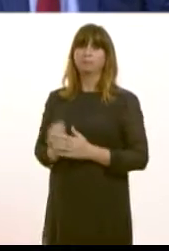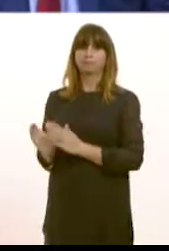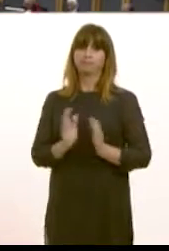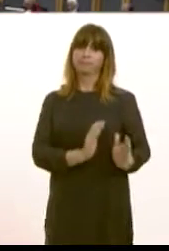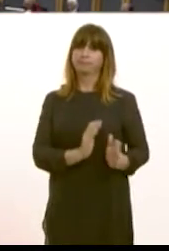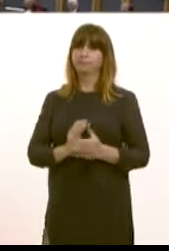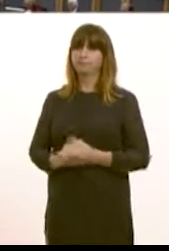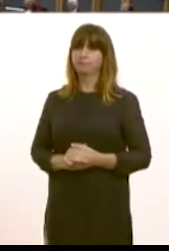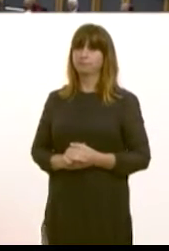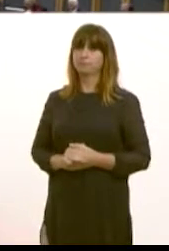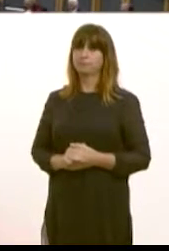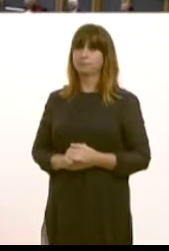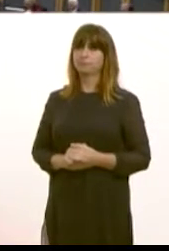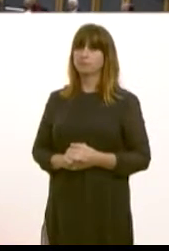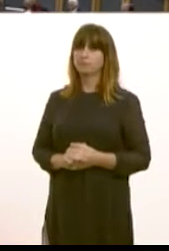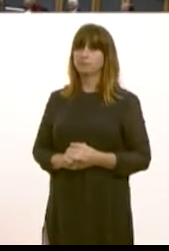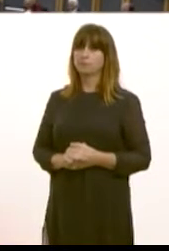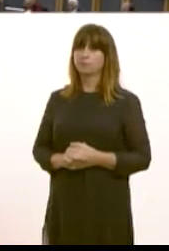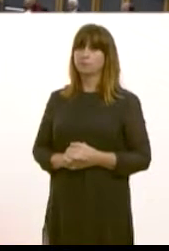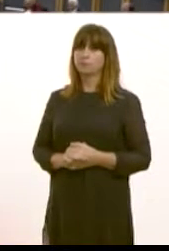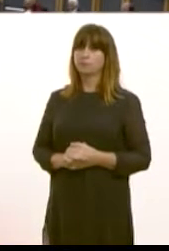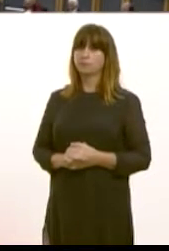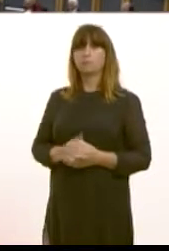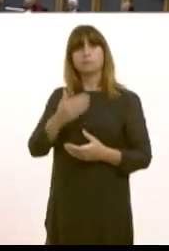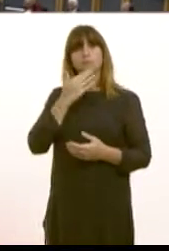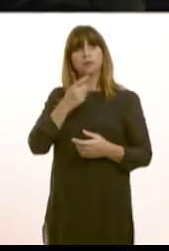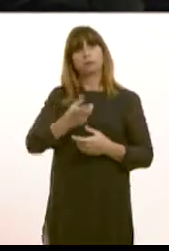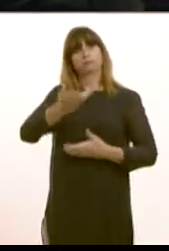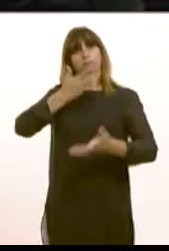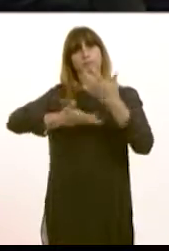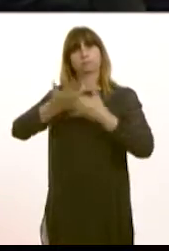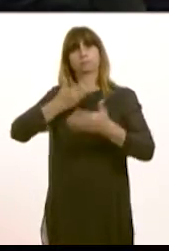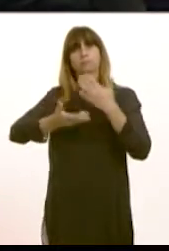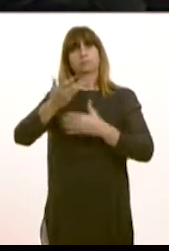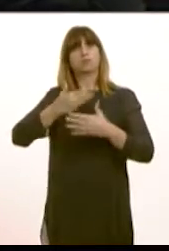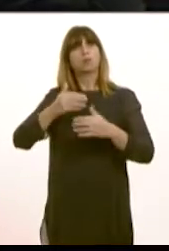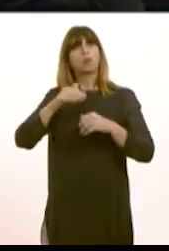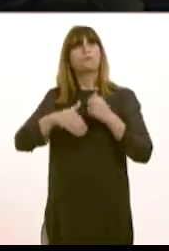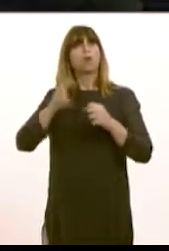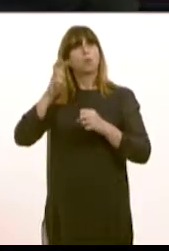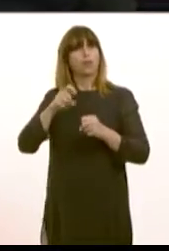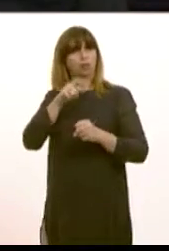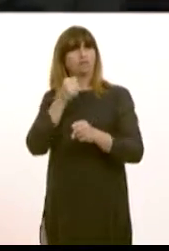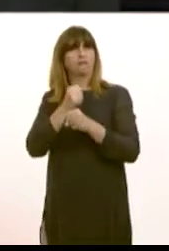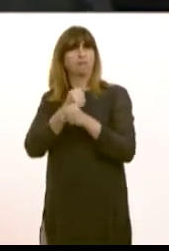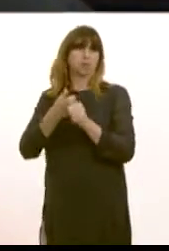Bethan Jenkins: 2. Will the First Minister provide an update on the support the Welsh Government is currently giving to the Welsh steel industry? OAQ(5)0126(FM) Carwyn Jones: Yes.